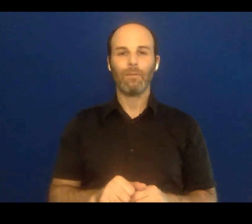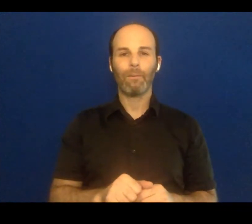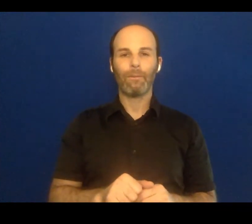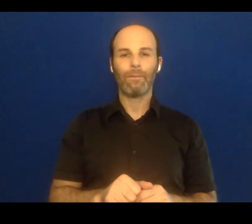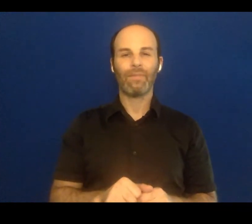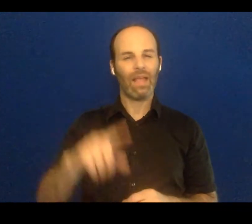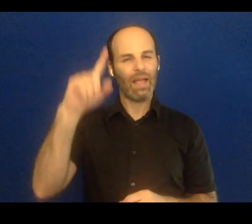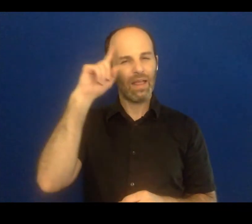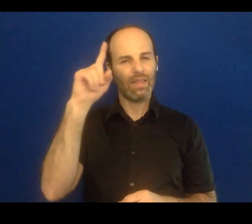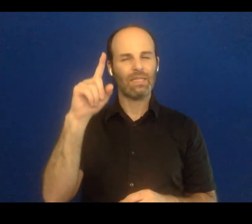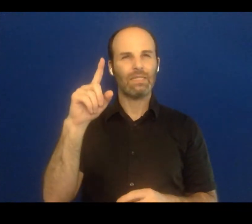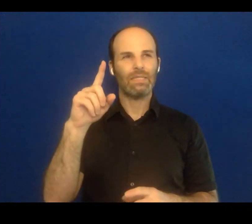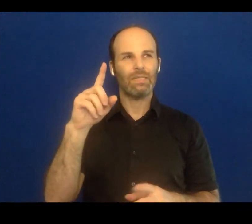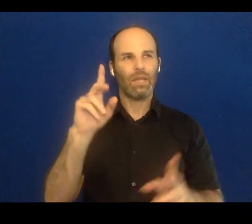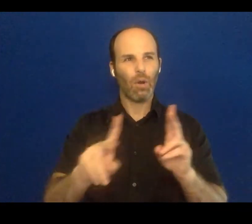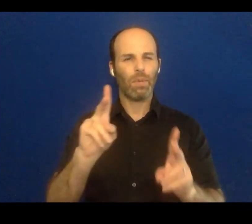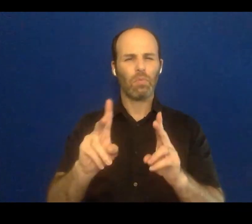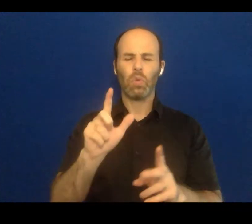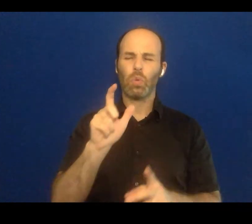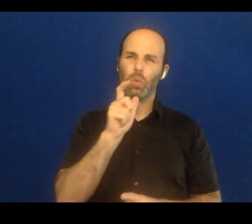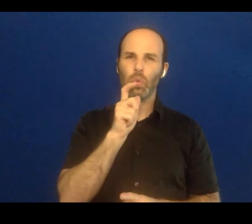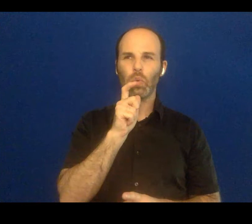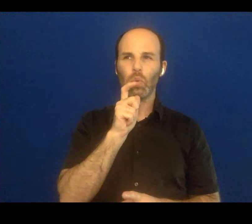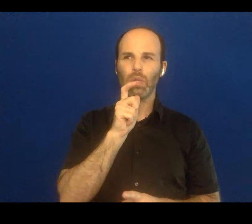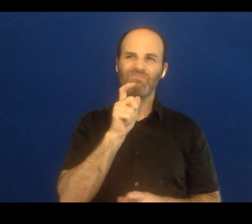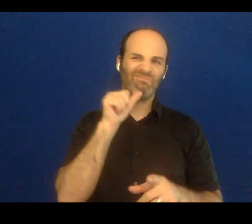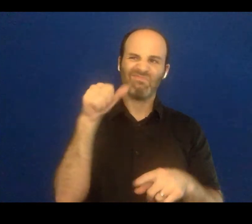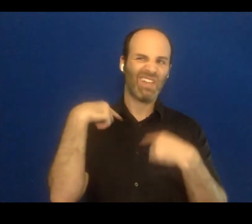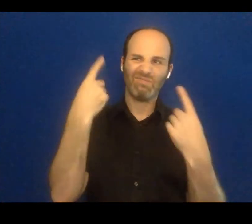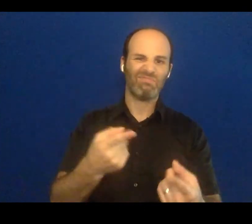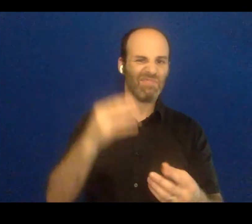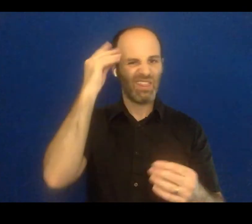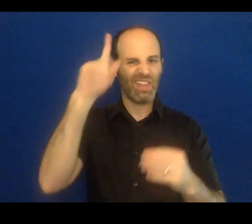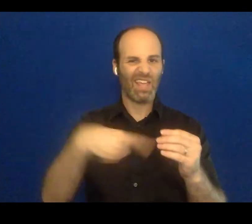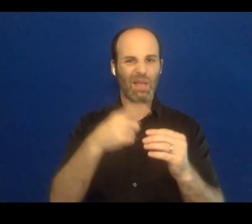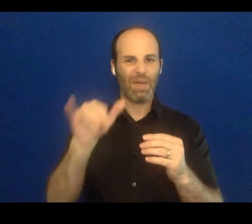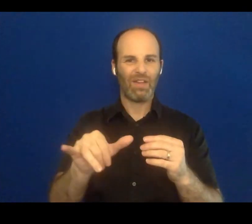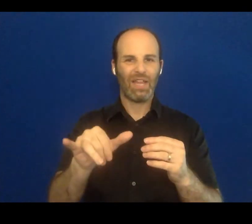TO BE QUITE A FEW PEOPLE WHERE THEY ARE NOT THINKING ABOUT THIS BEFORE I BRING IT UP BUT THEY